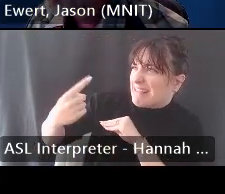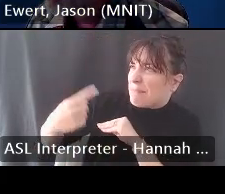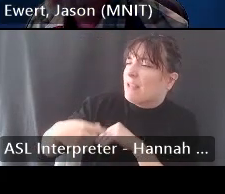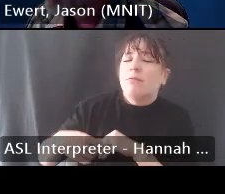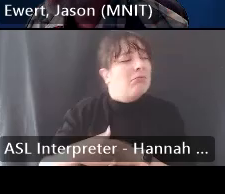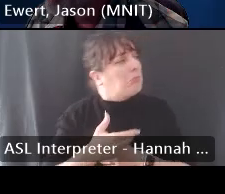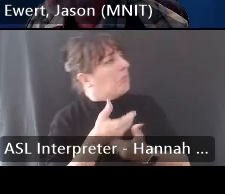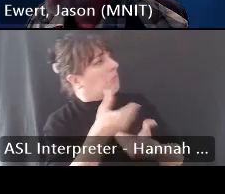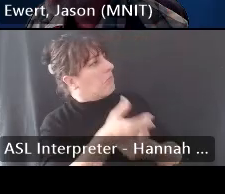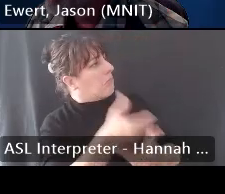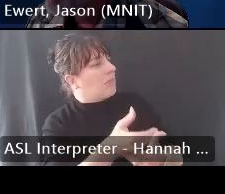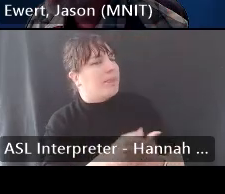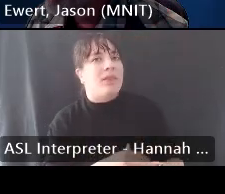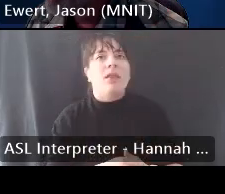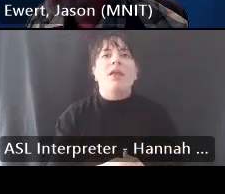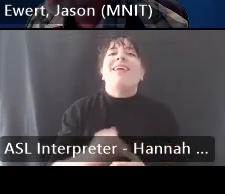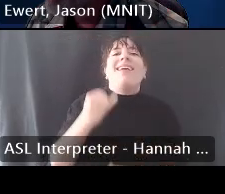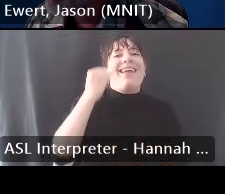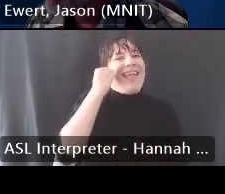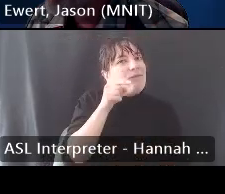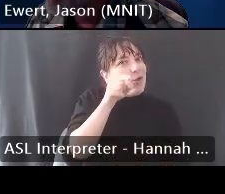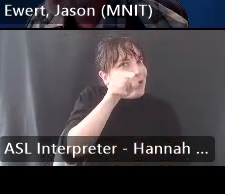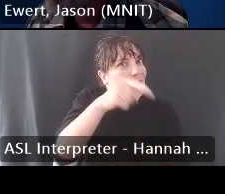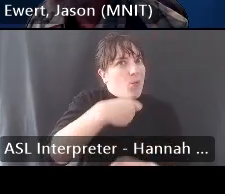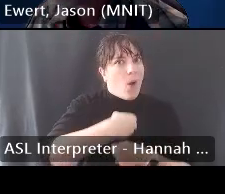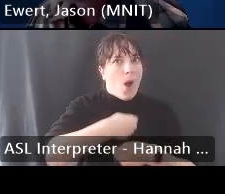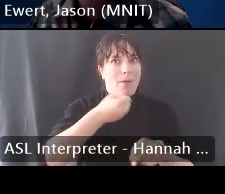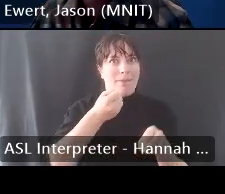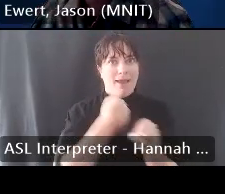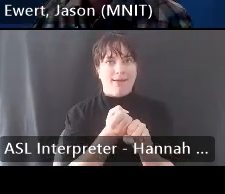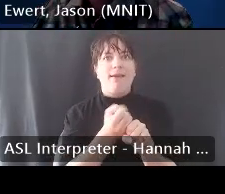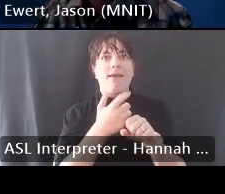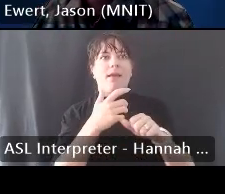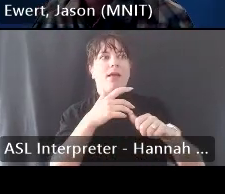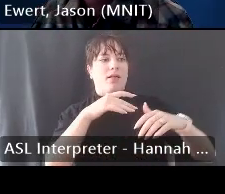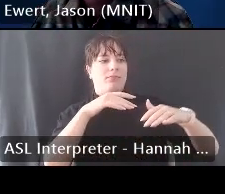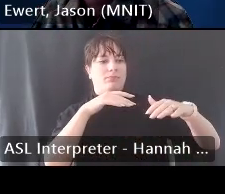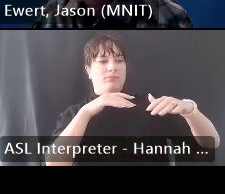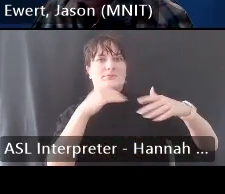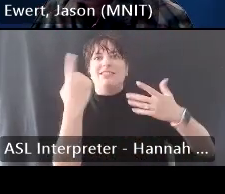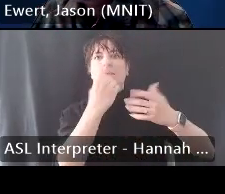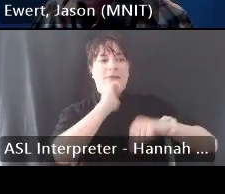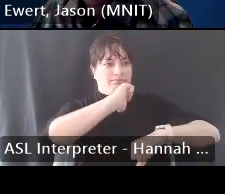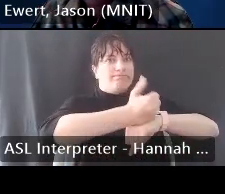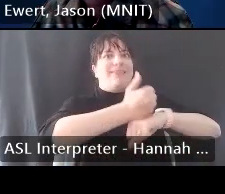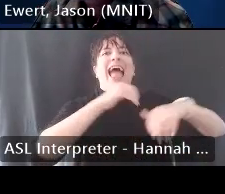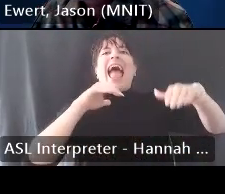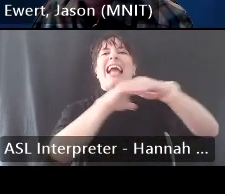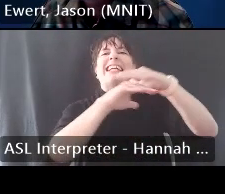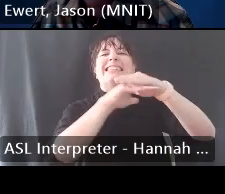remember that it isn't accessible to the technology. It's accessible to WCAG.